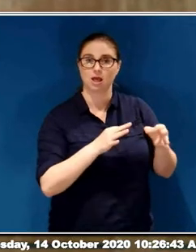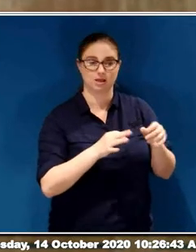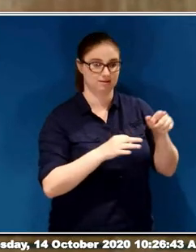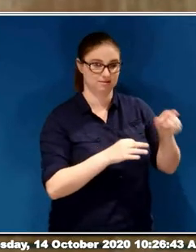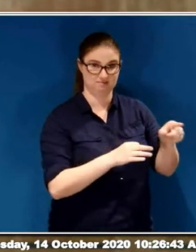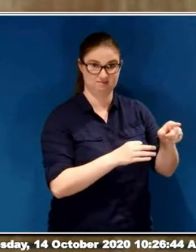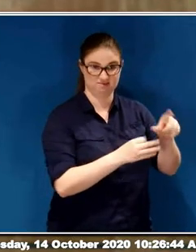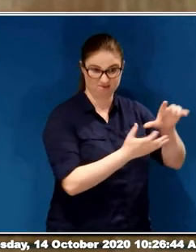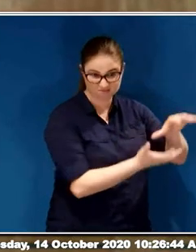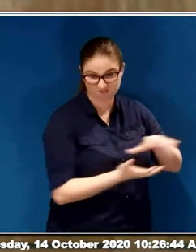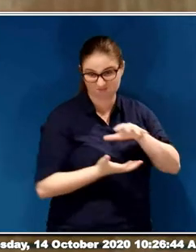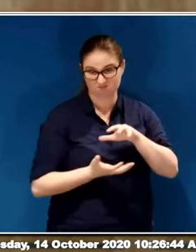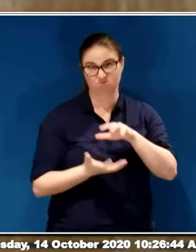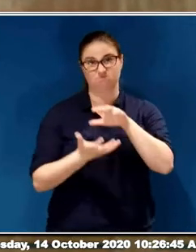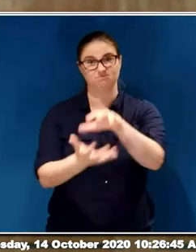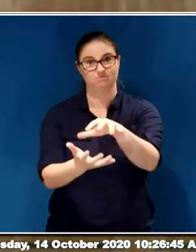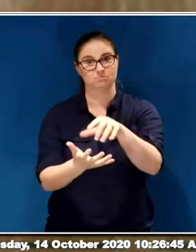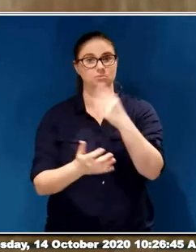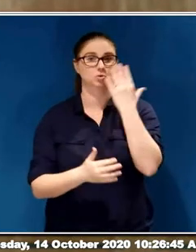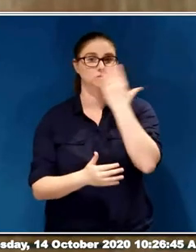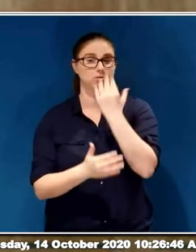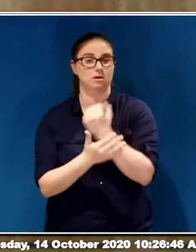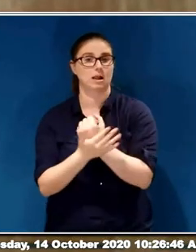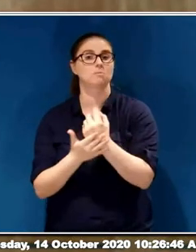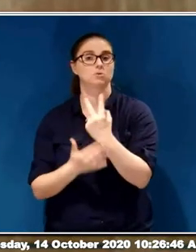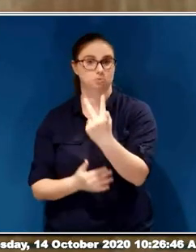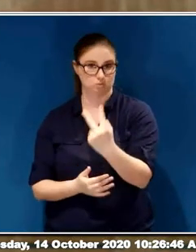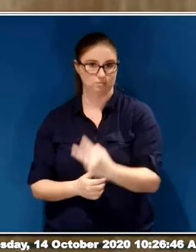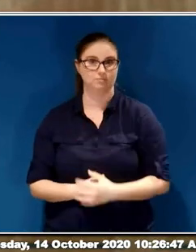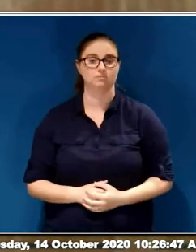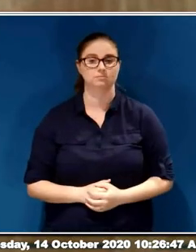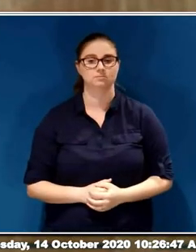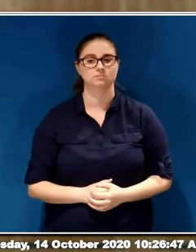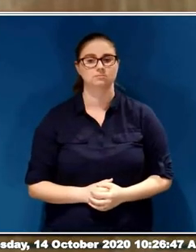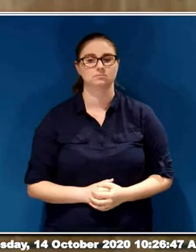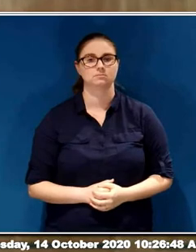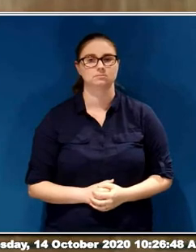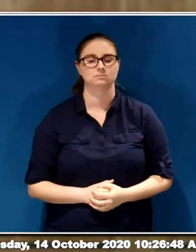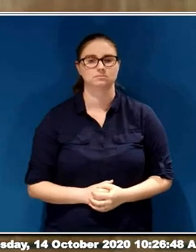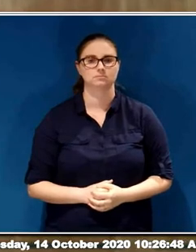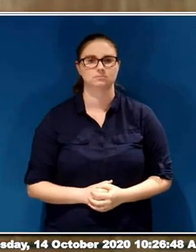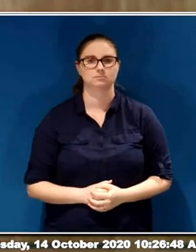Now, by the time he commenced in Year 8, was it your understanding